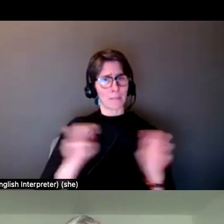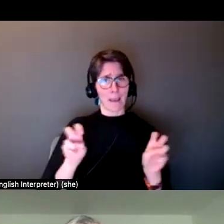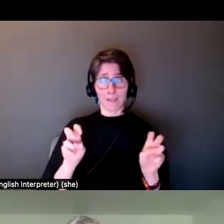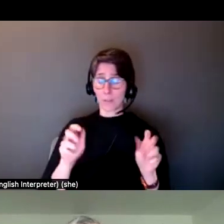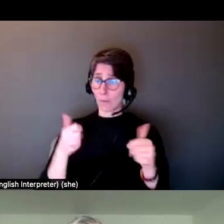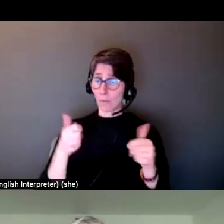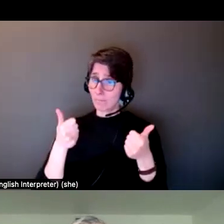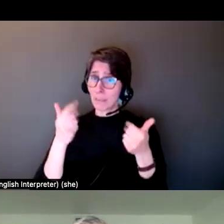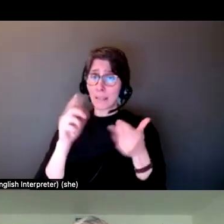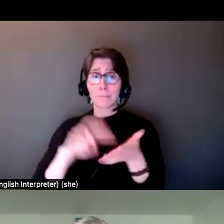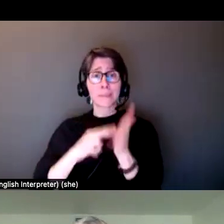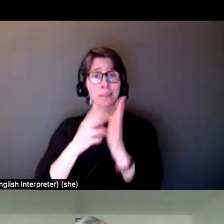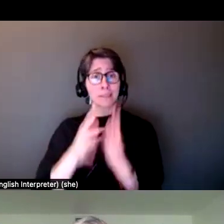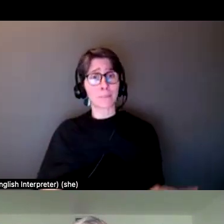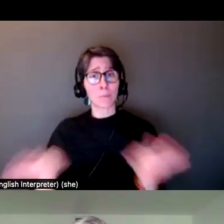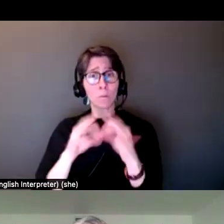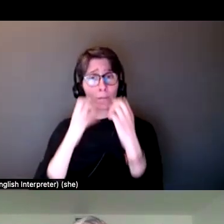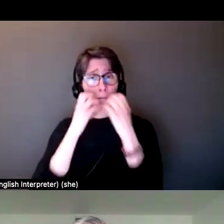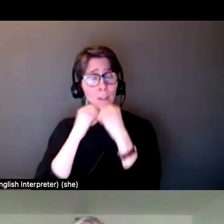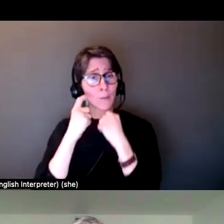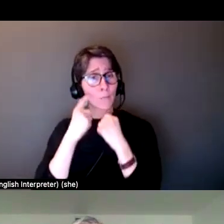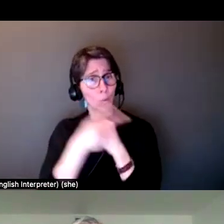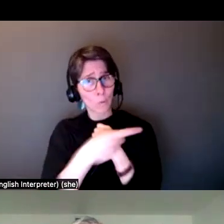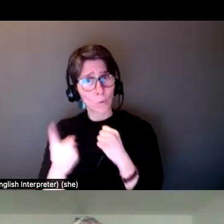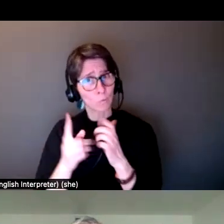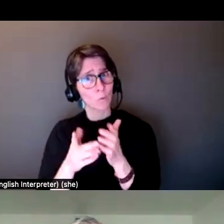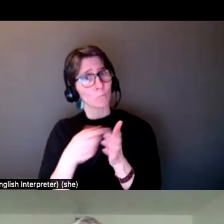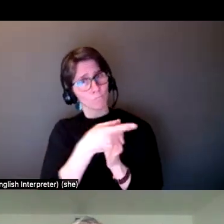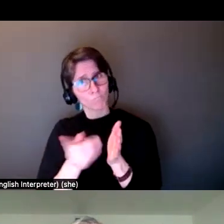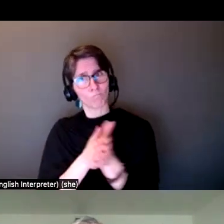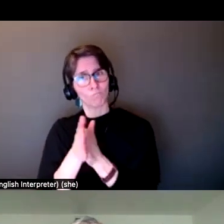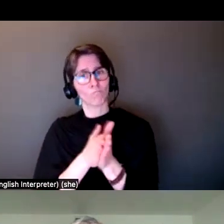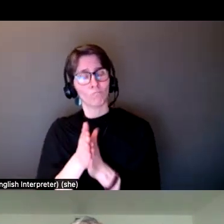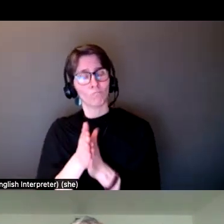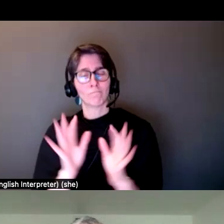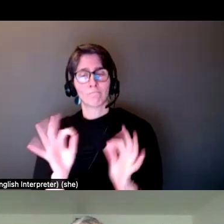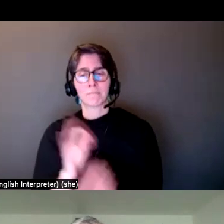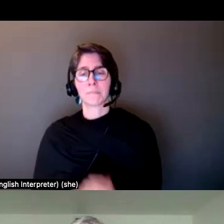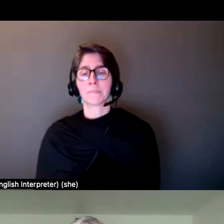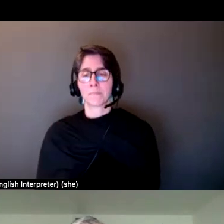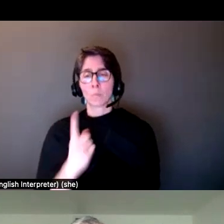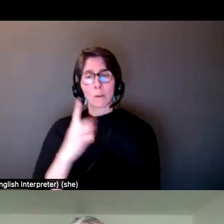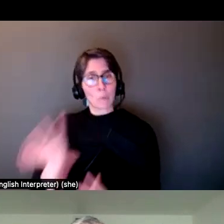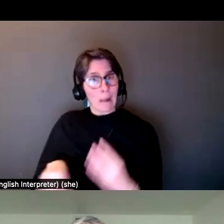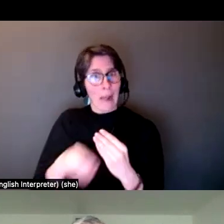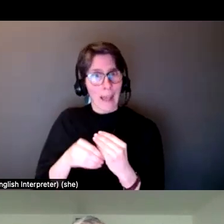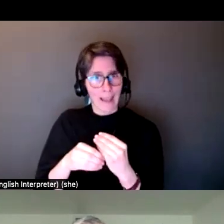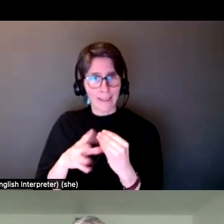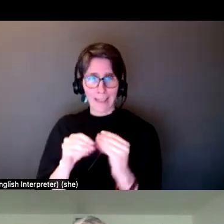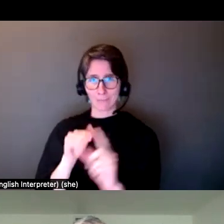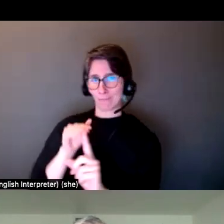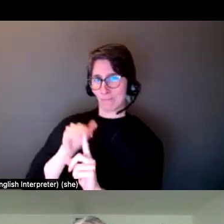that people are very interested in. One note as we get going, and a reminder, especially in